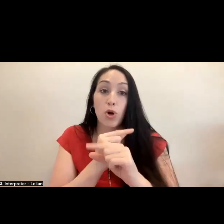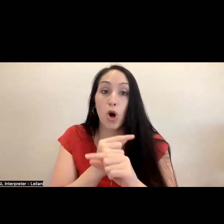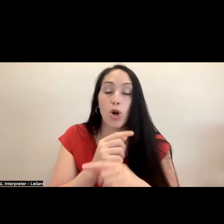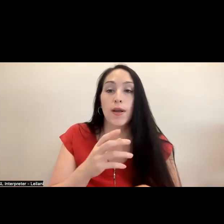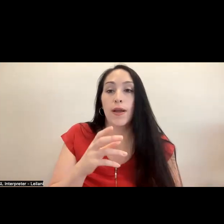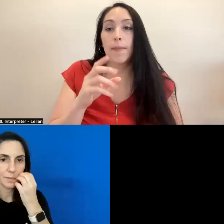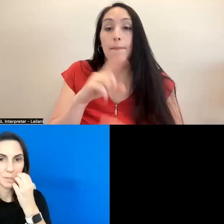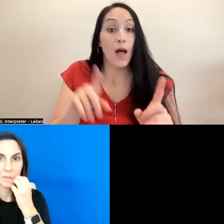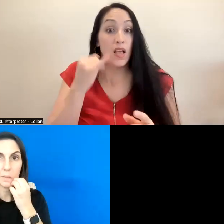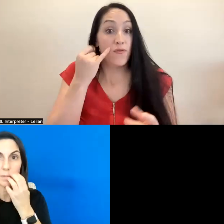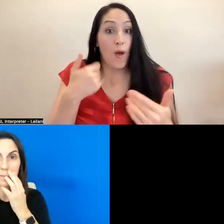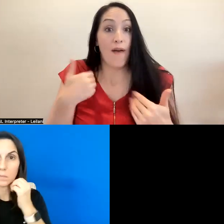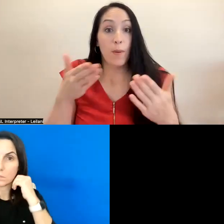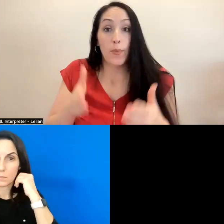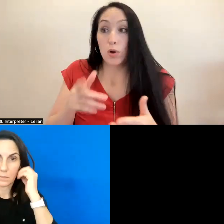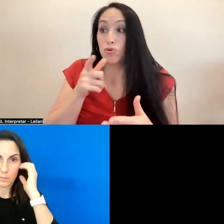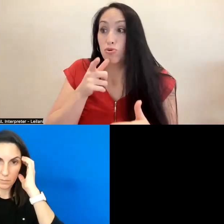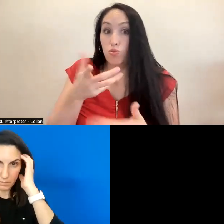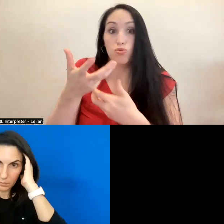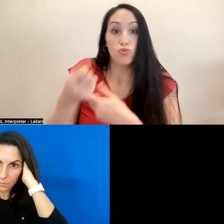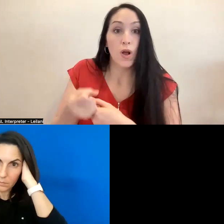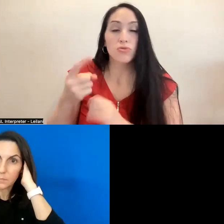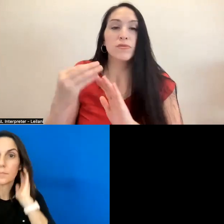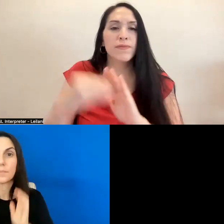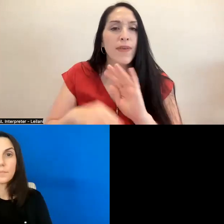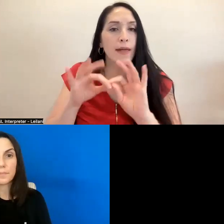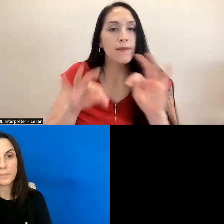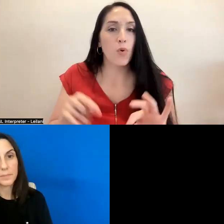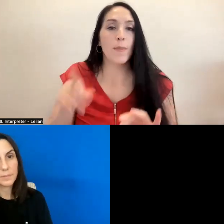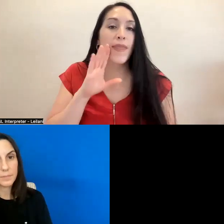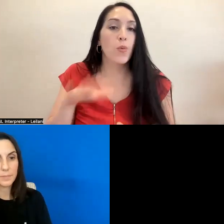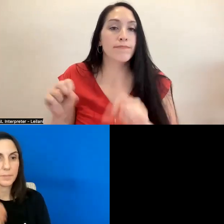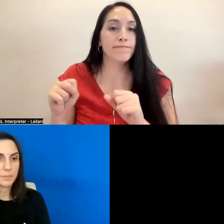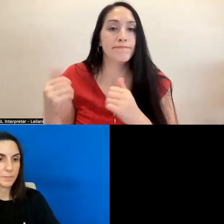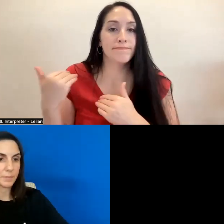the power of attorney form and take over the. 12:02:01 And as I got noted, that is kind